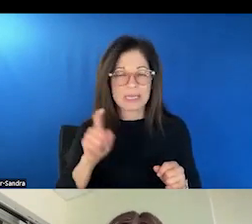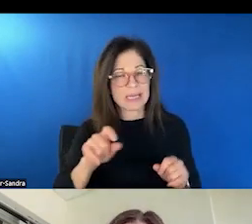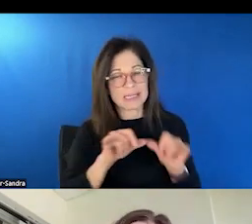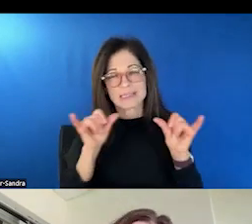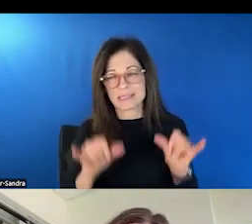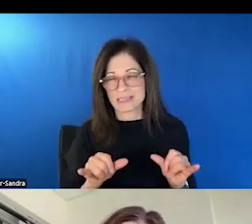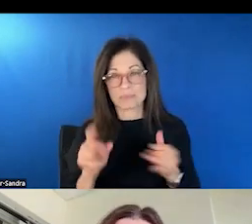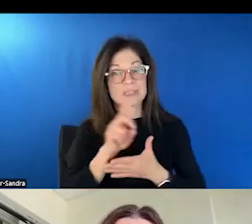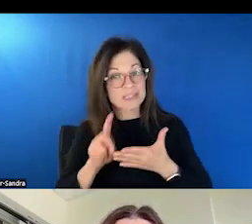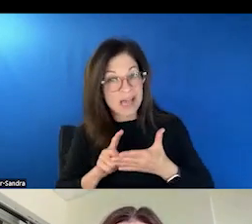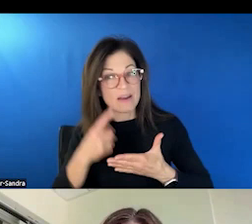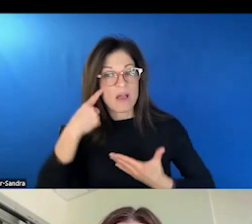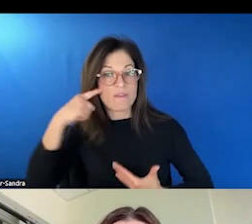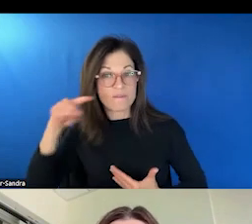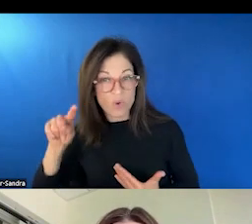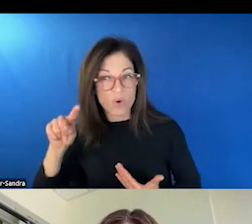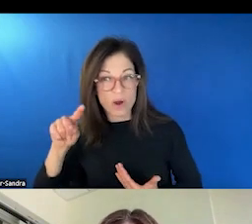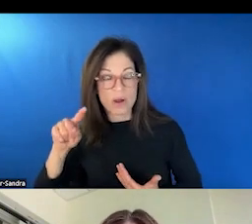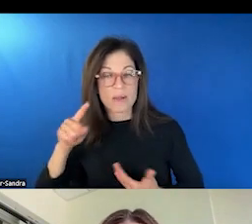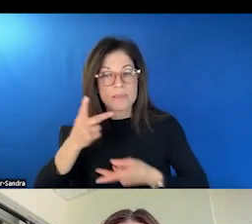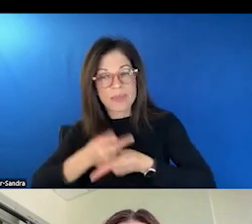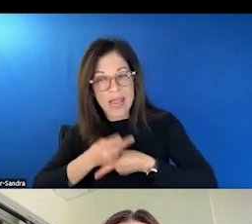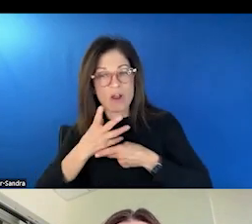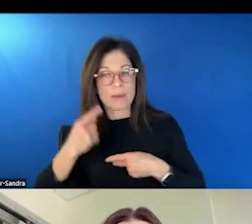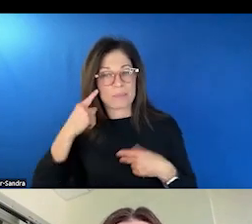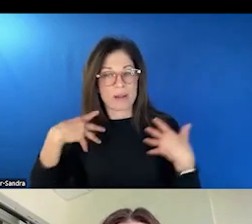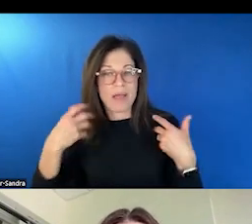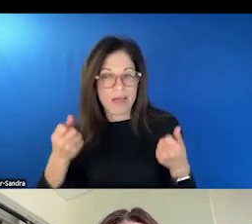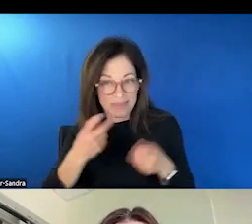DESIGNED FOR CARE AND MENTAL HEALTH CARE AND THE POLICE